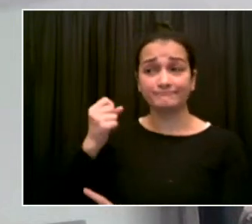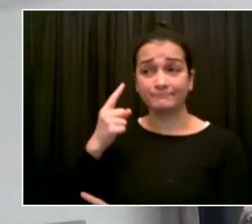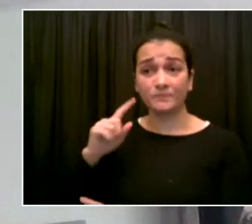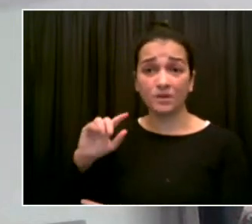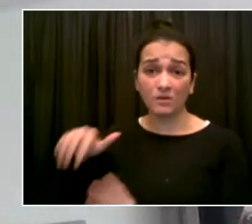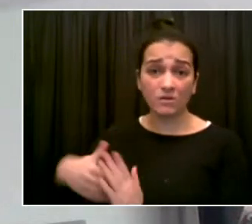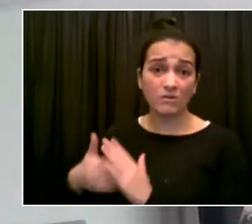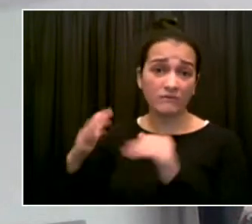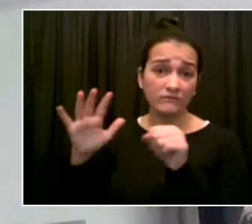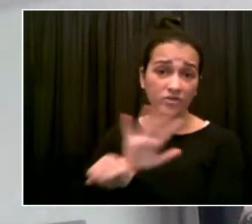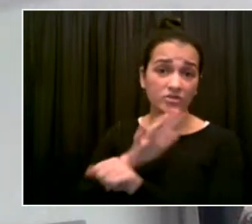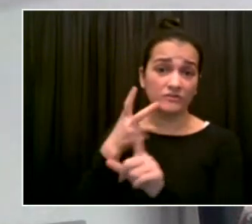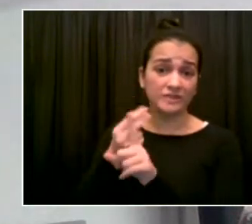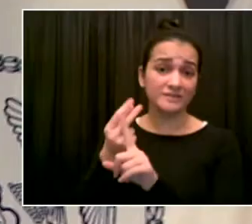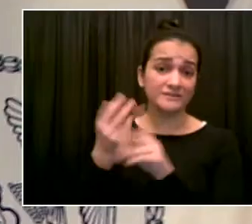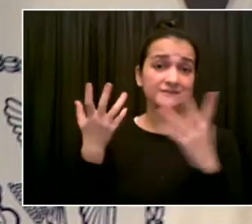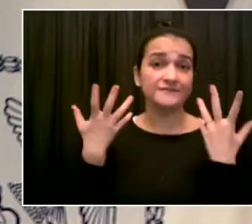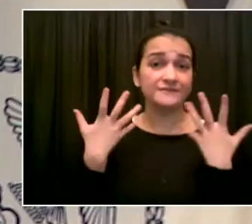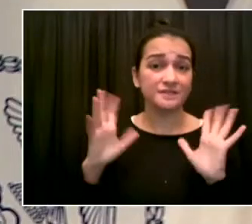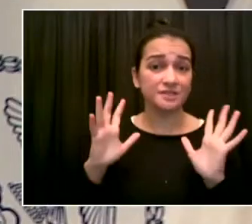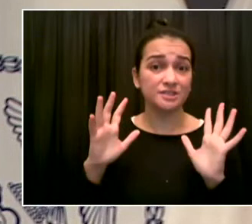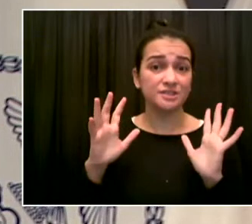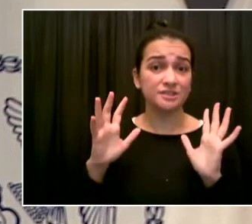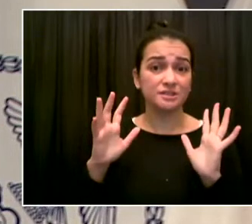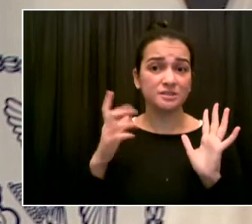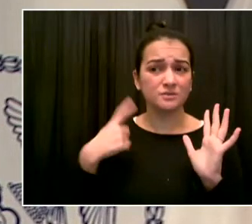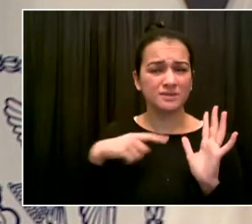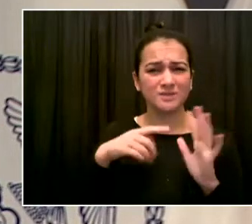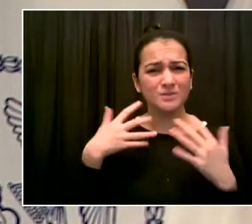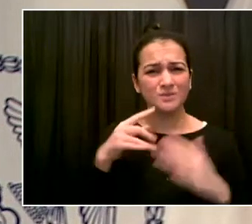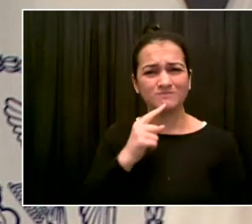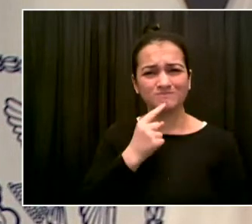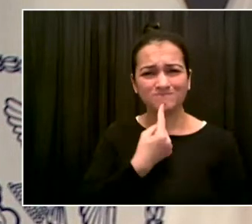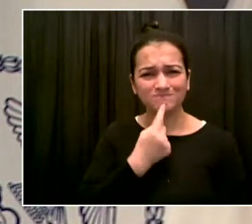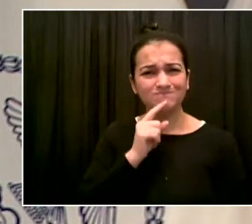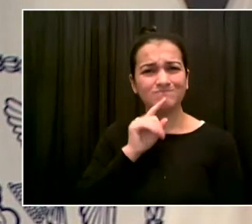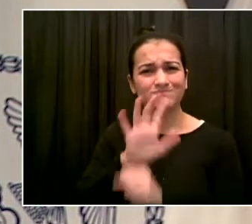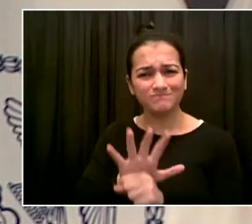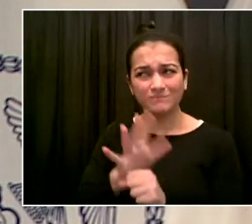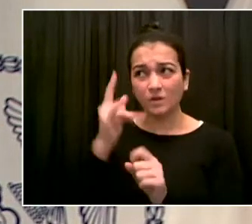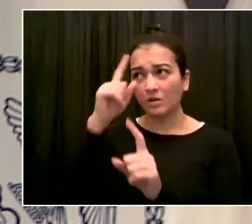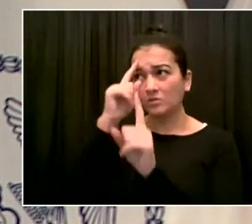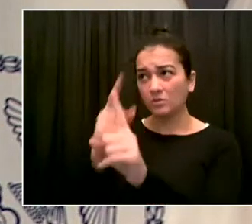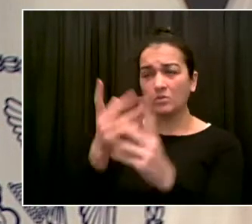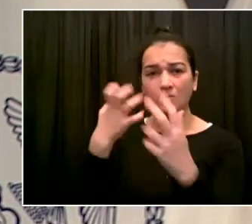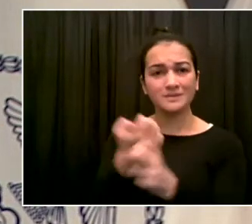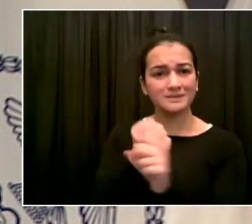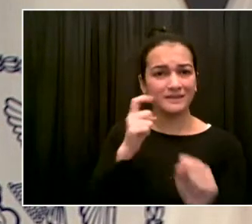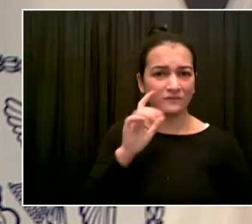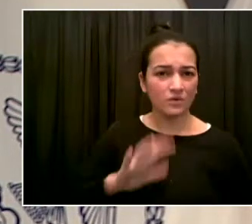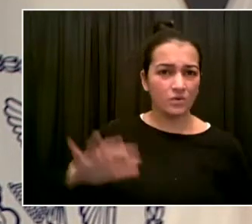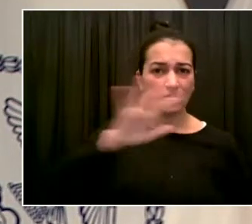CLINICS, HOSITPAL, EVERY PERSON YOU WILL MEET IS FULLY VACCINATED. I FEEL VERY STRONGLY ABOUT THAT TO KEEP OUR PATIENTS AND